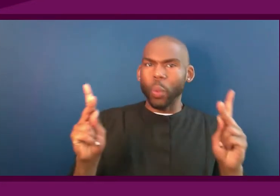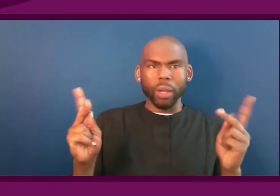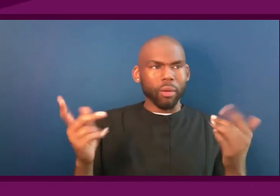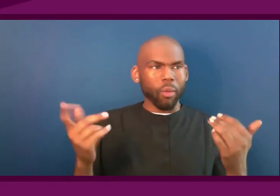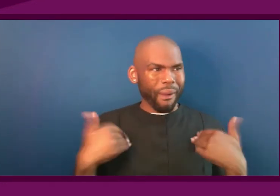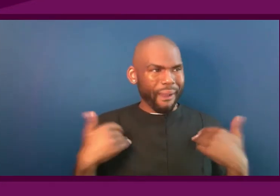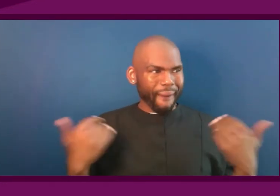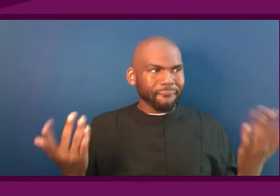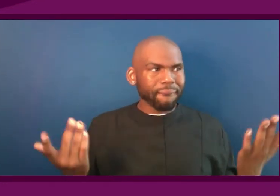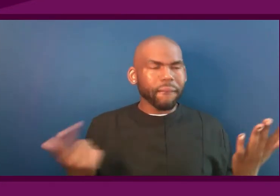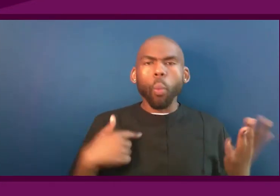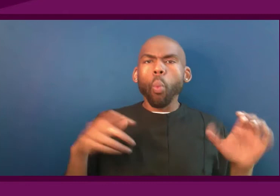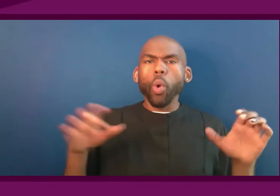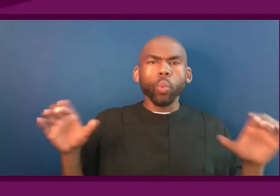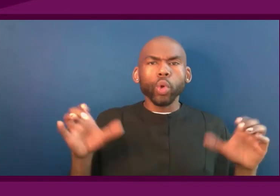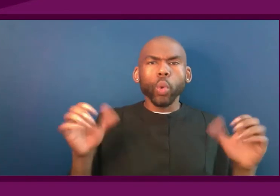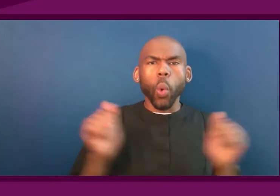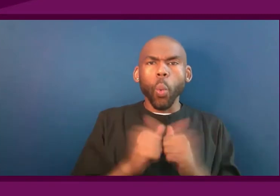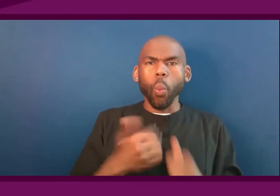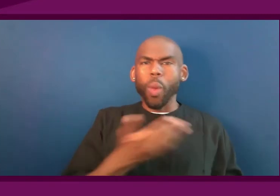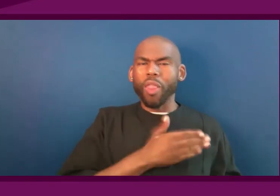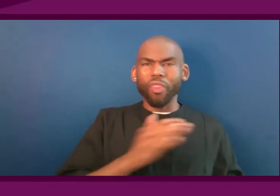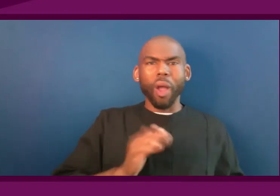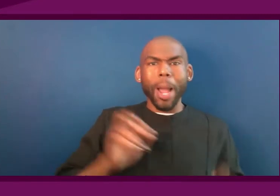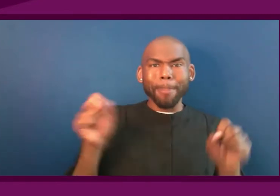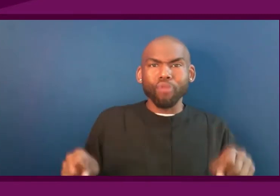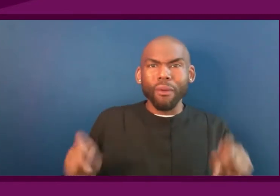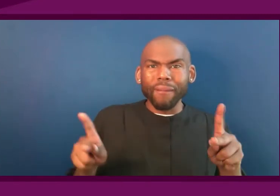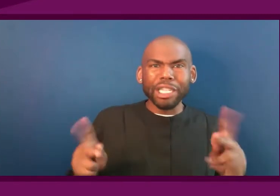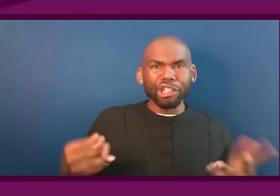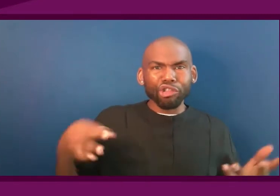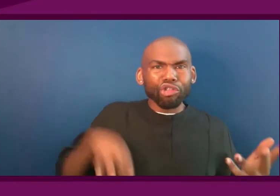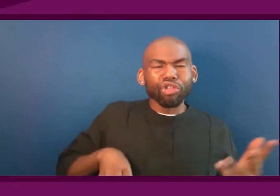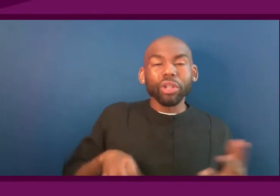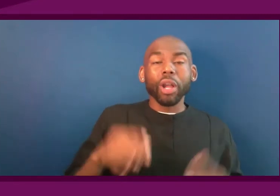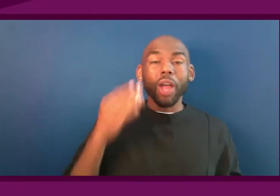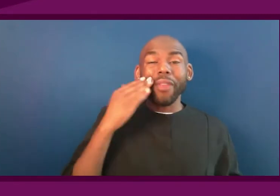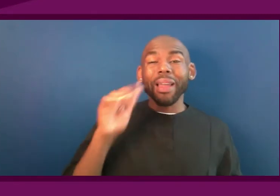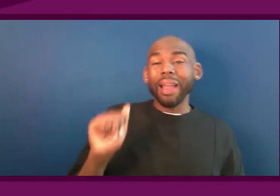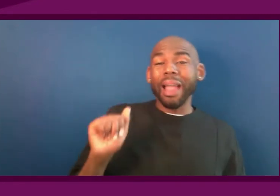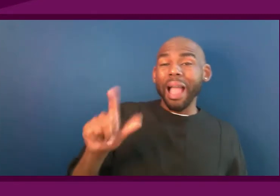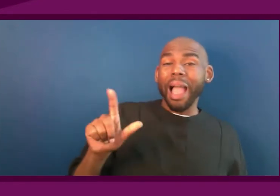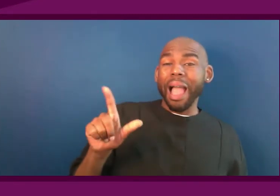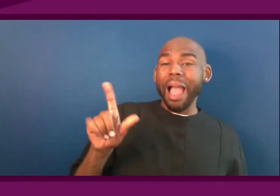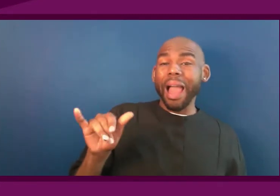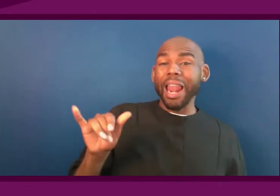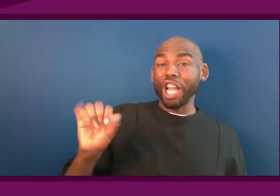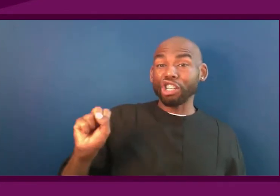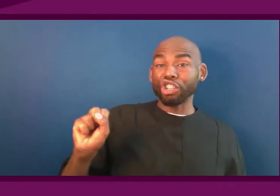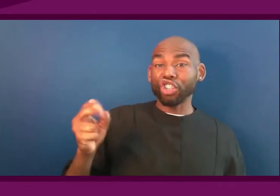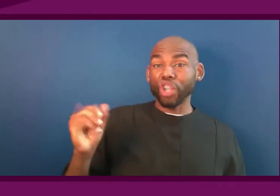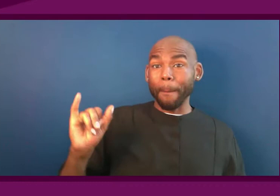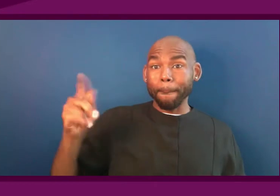that allyship to stand or roll or sit beside one another. For sure. Absolutely.